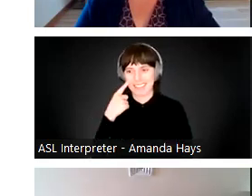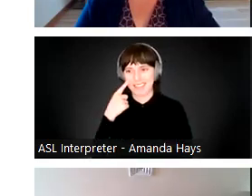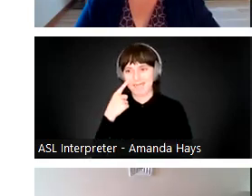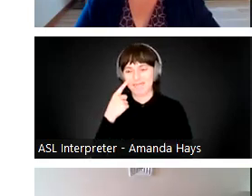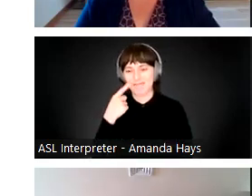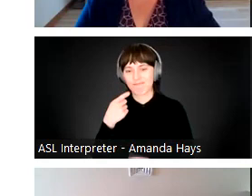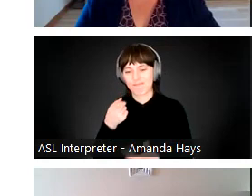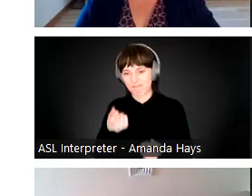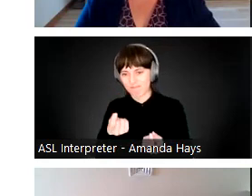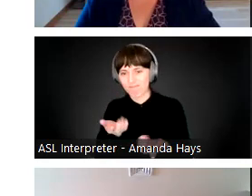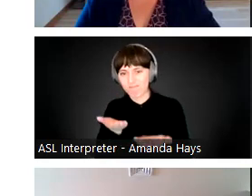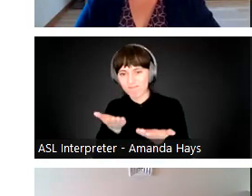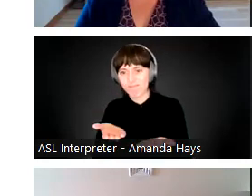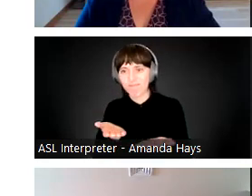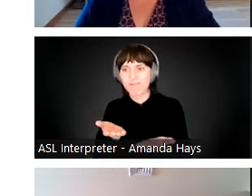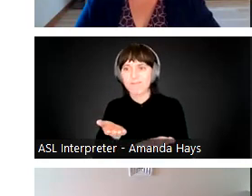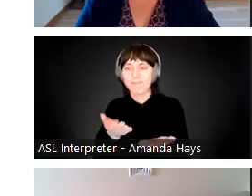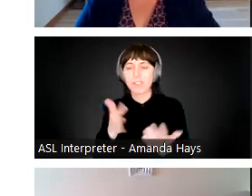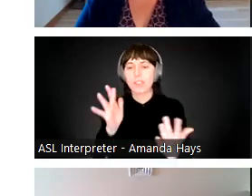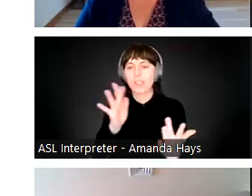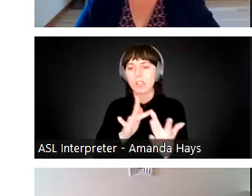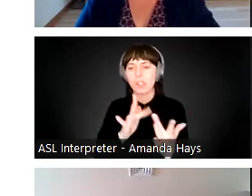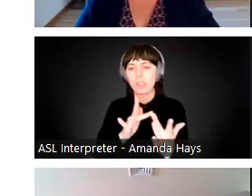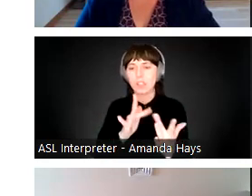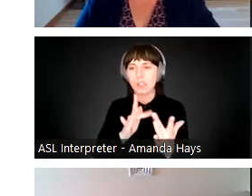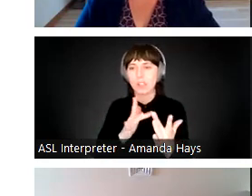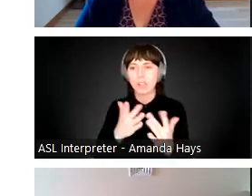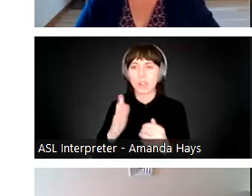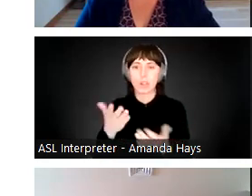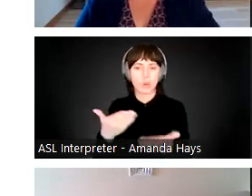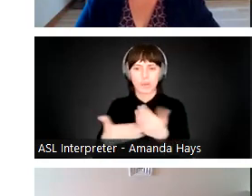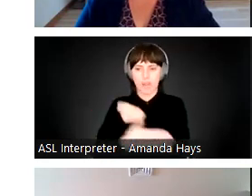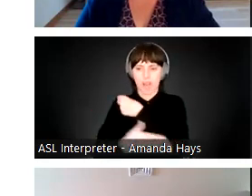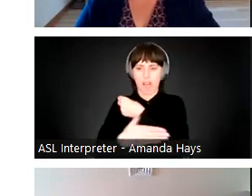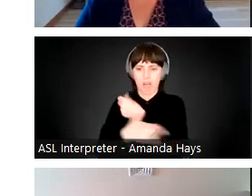probably do is reach out to, wherever